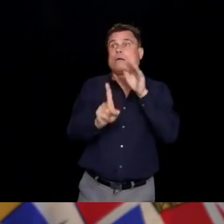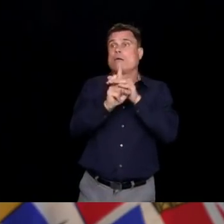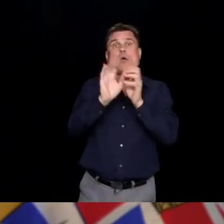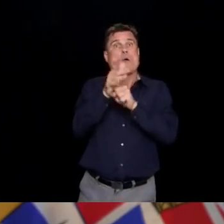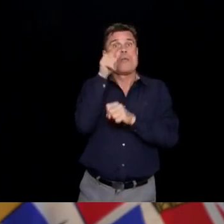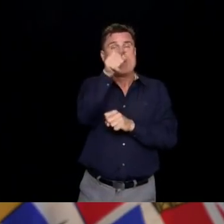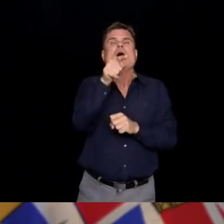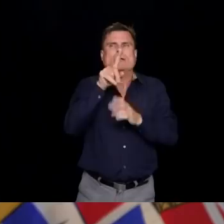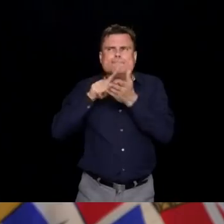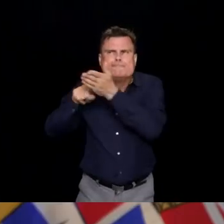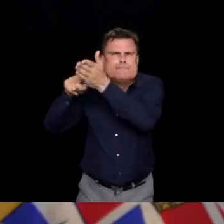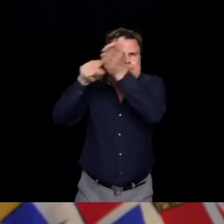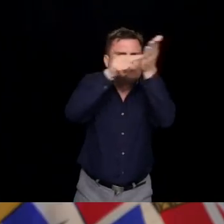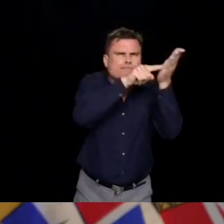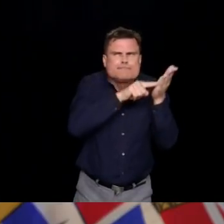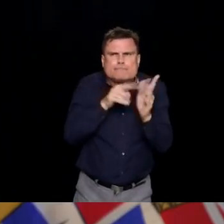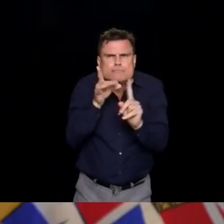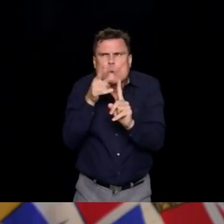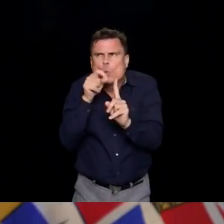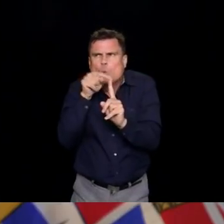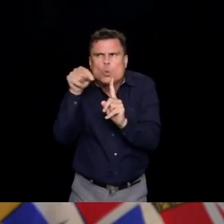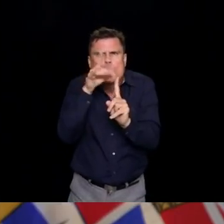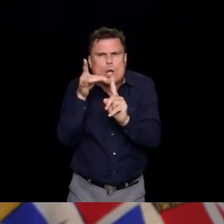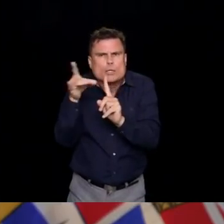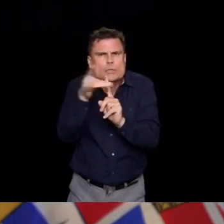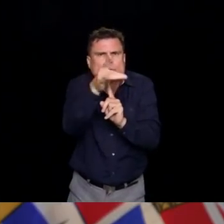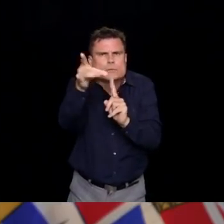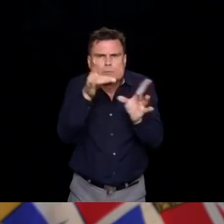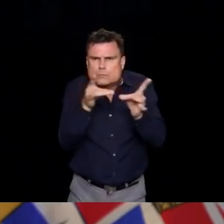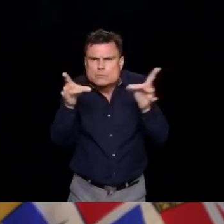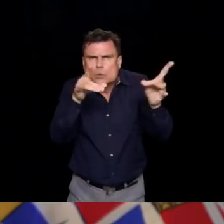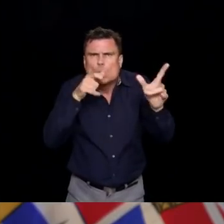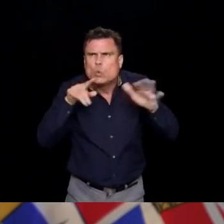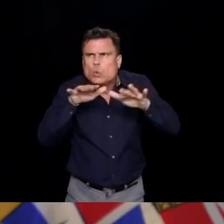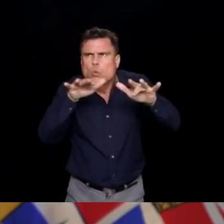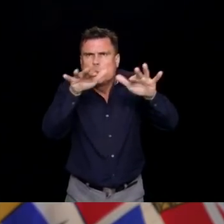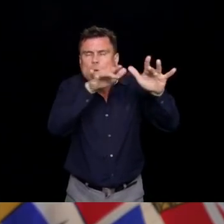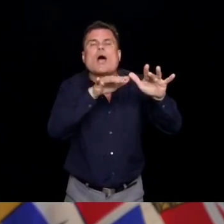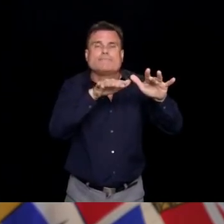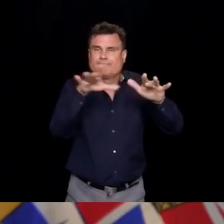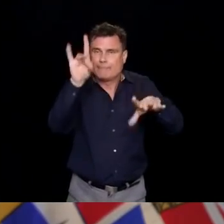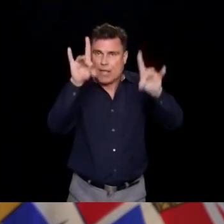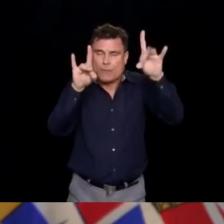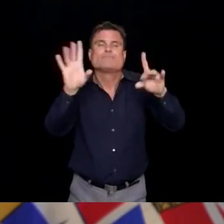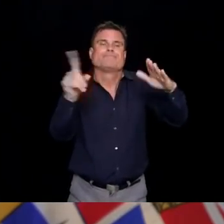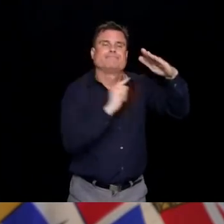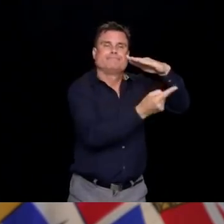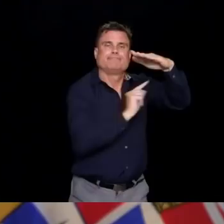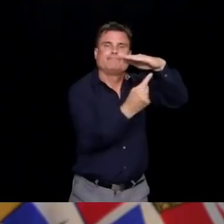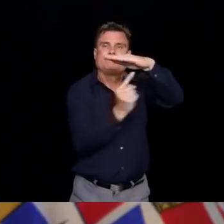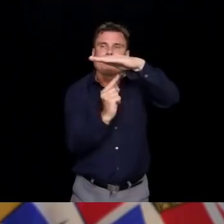and monitoring the situation. A very small number of contacts have also been identified and have been isolated and are being monitored.